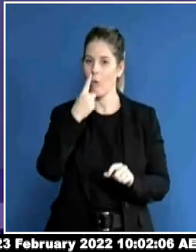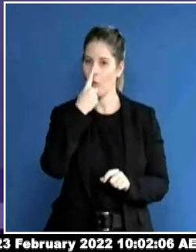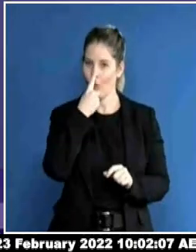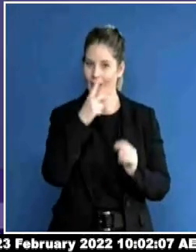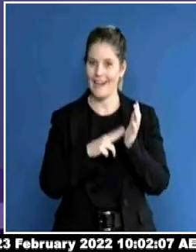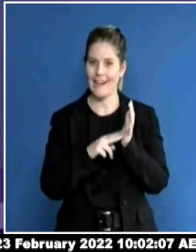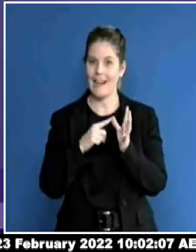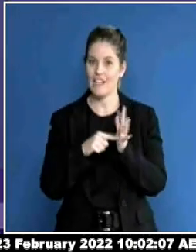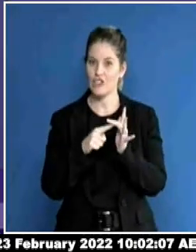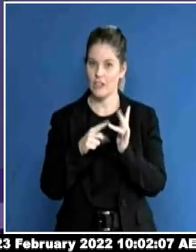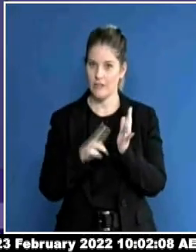Melbourne is now located.